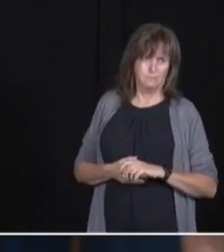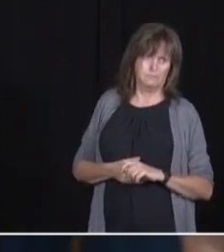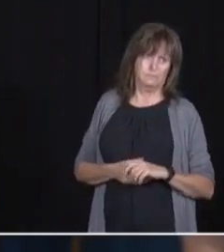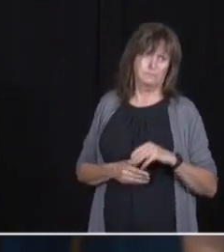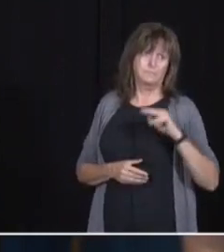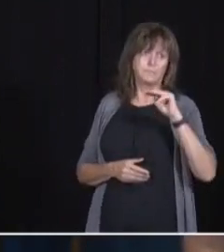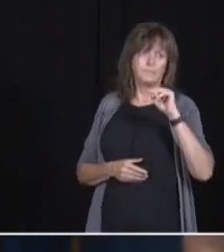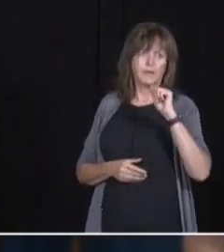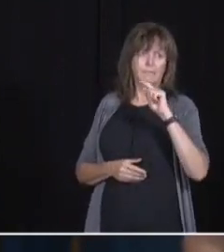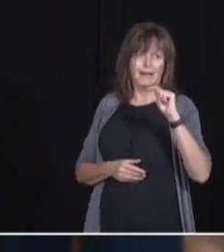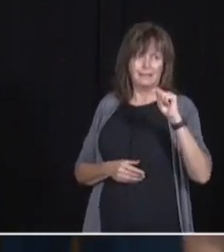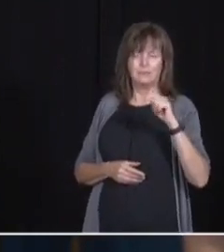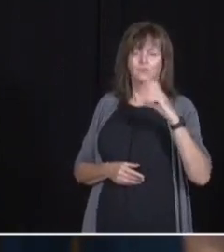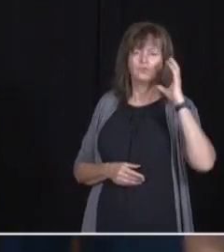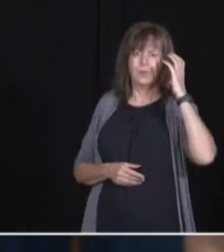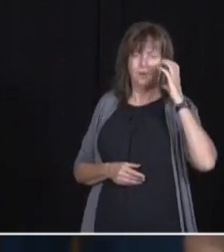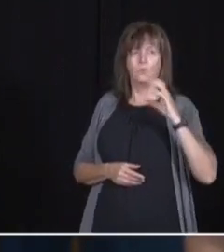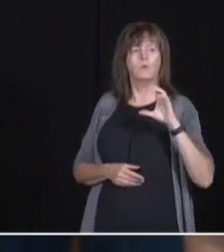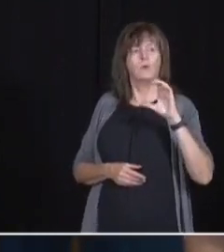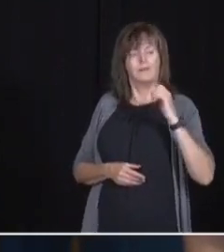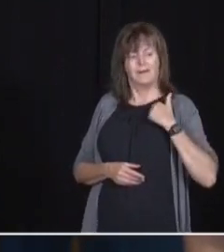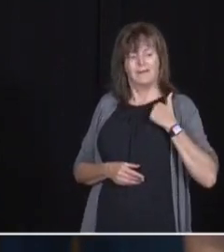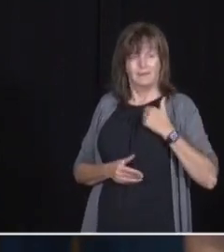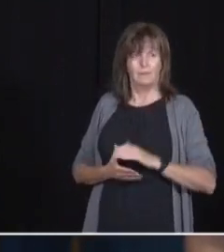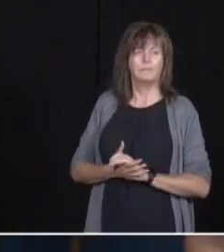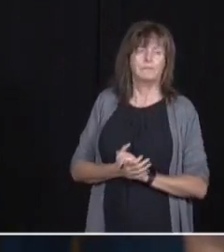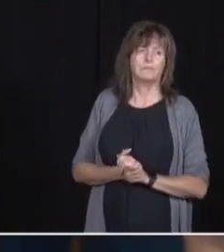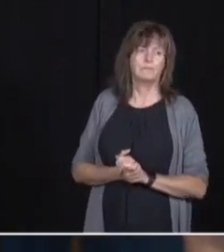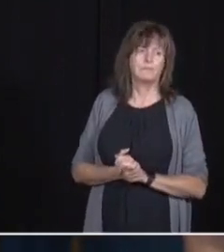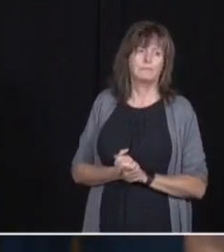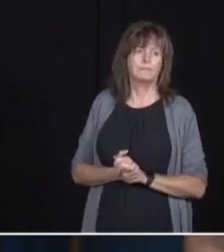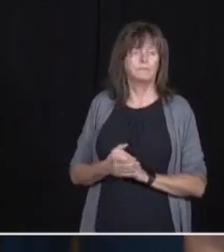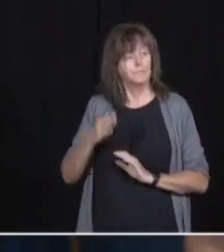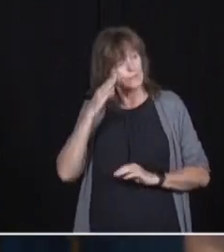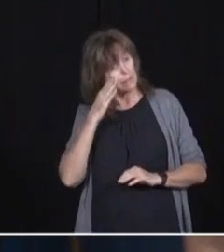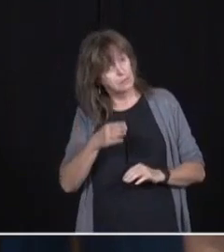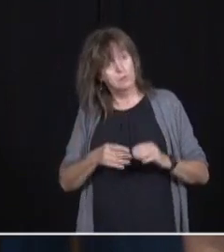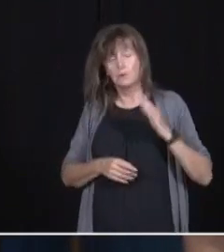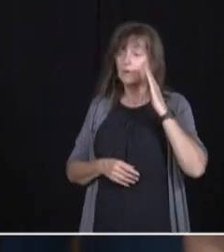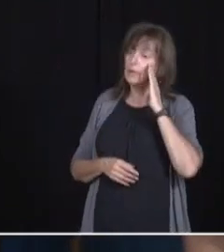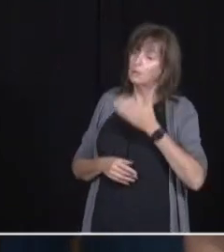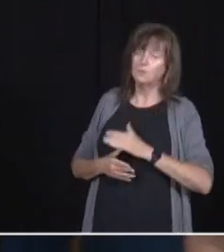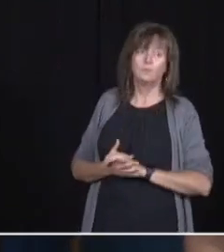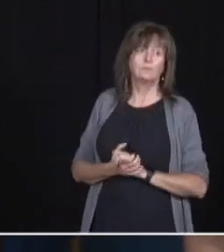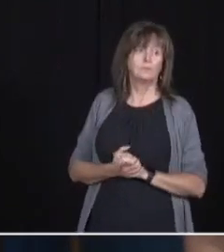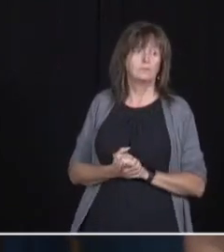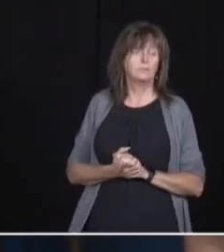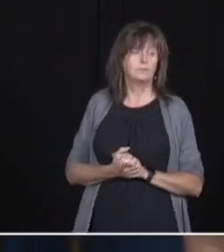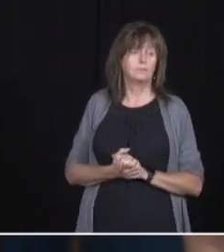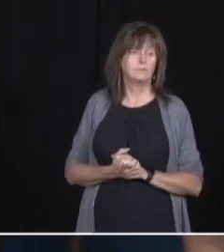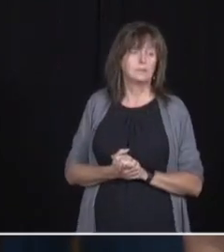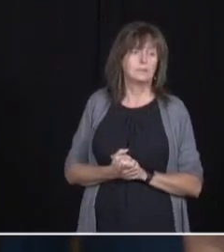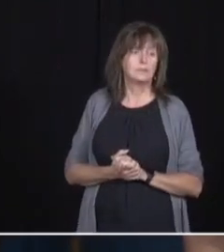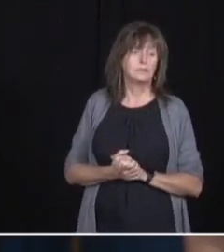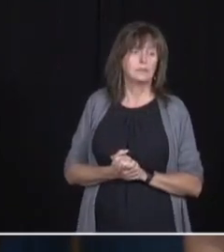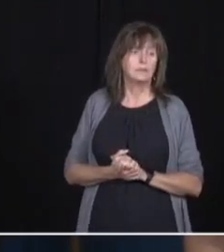In a safe environment. And that is exactly what we are going to do. Our number one priority is to make sure the kids